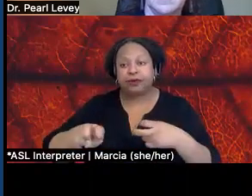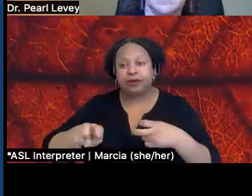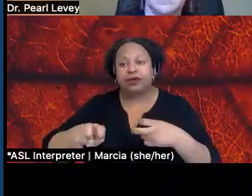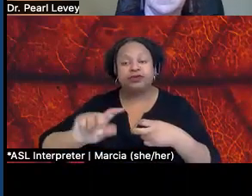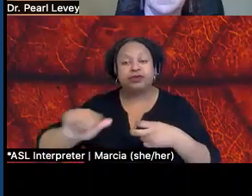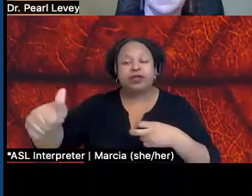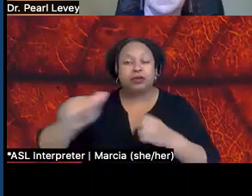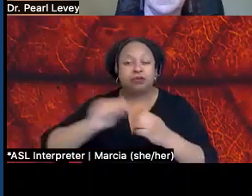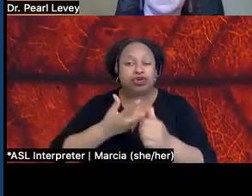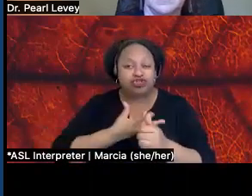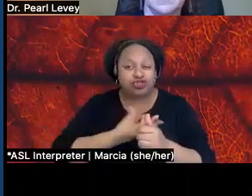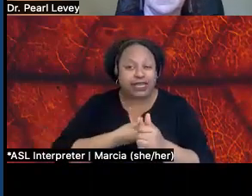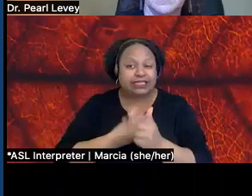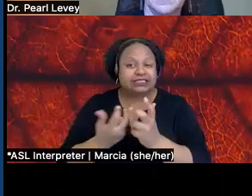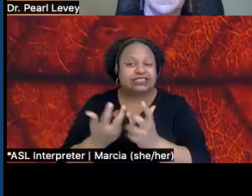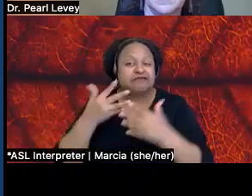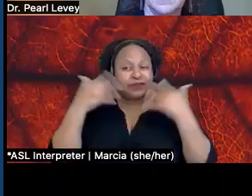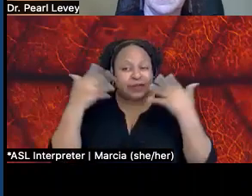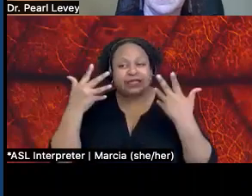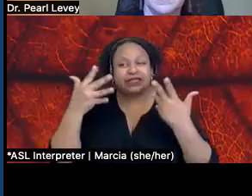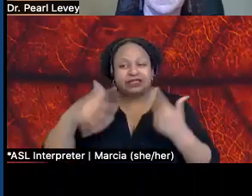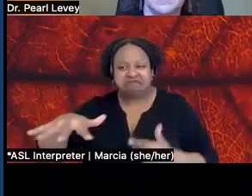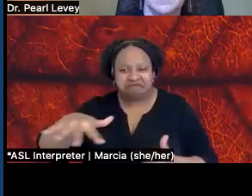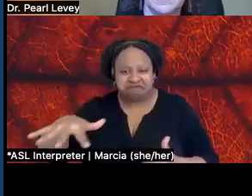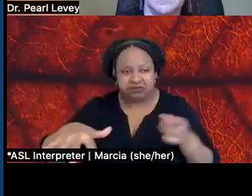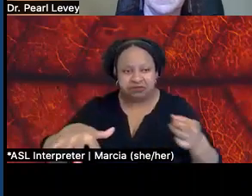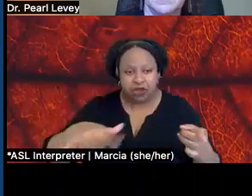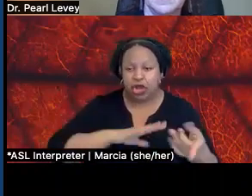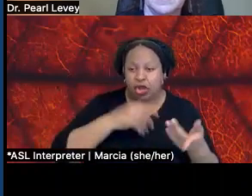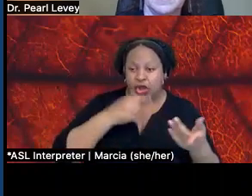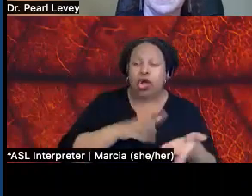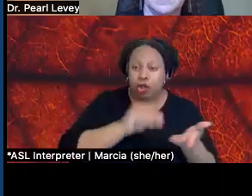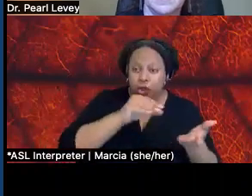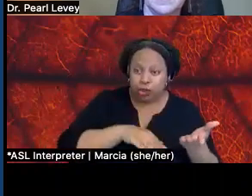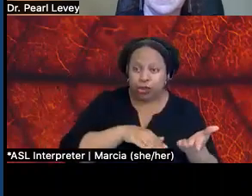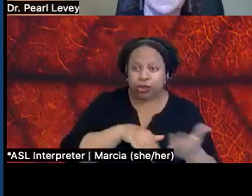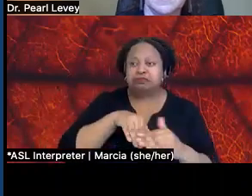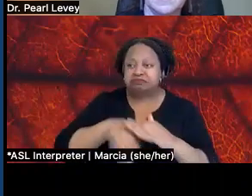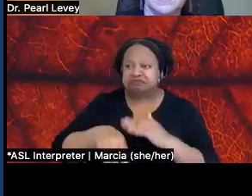So this learner was in a particular site, had concerns about the site and actual community